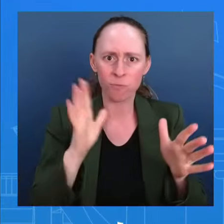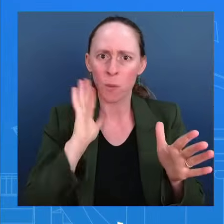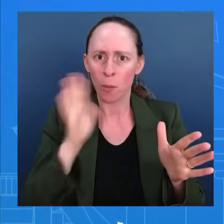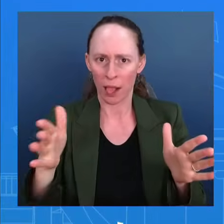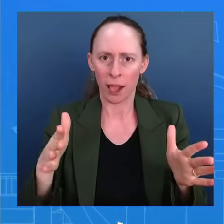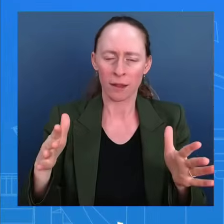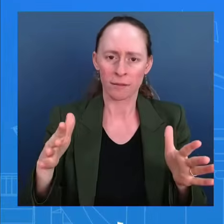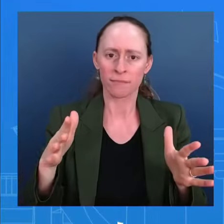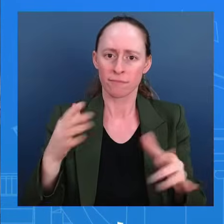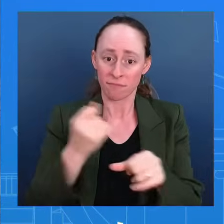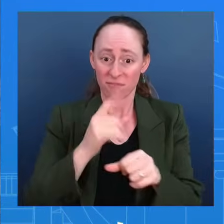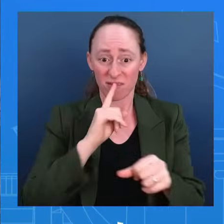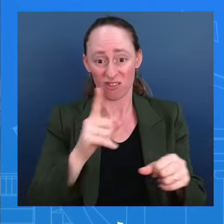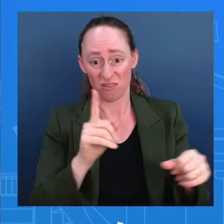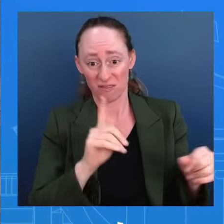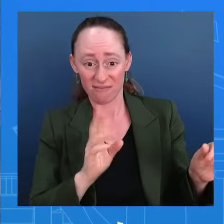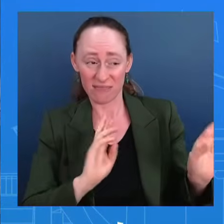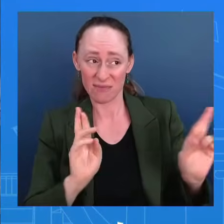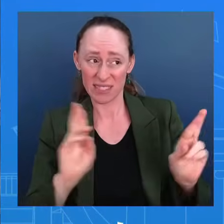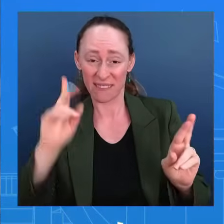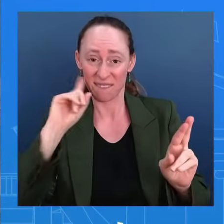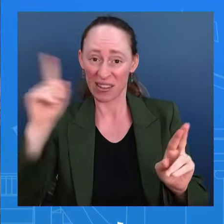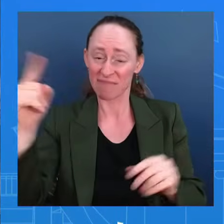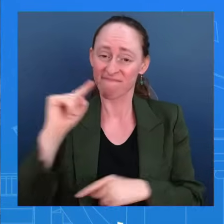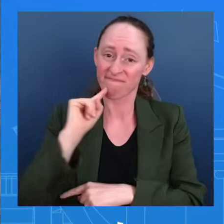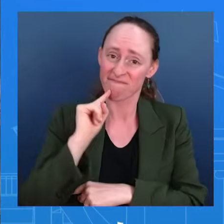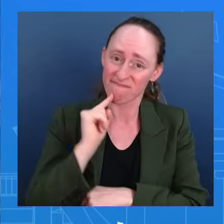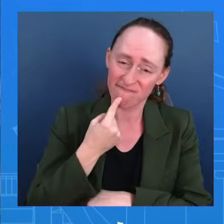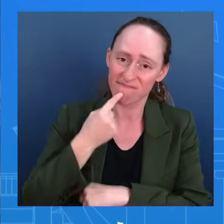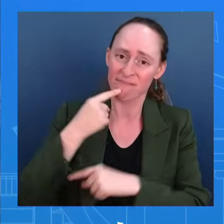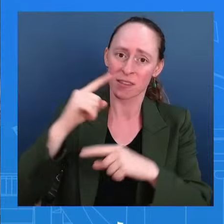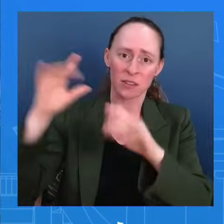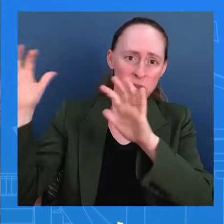The Press: And just back to the phone call with Prime Minister Netanyahu.